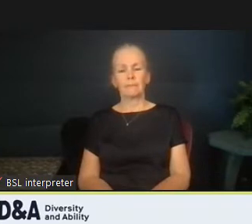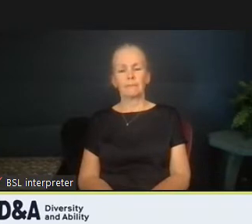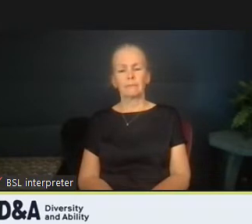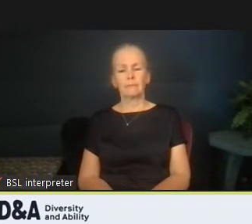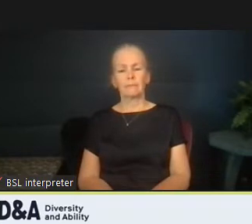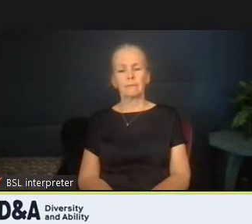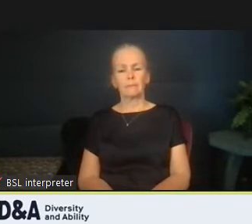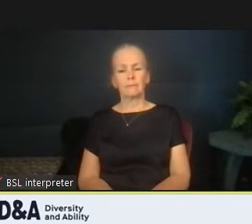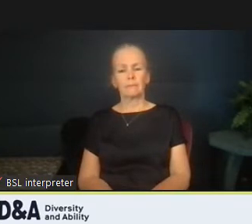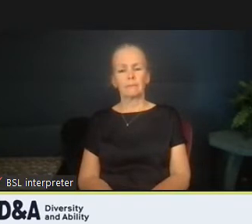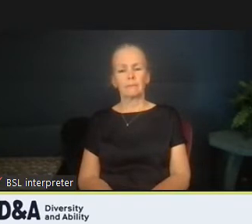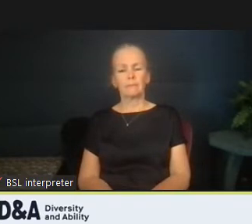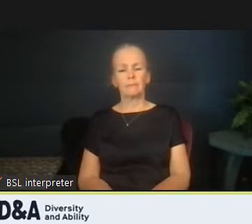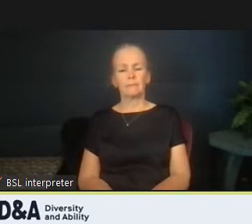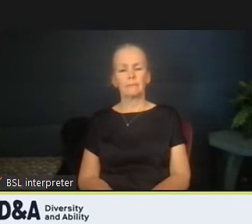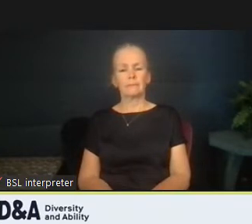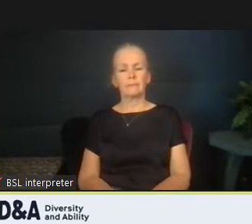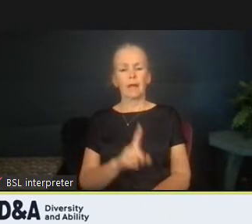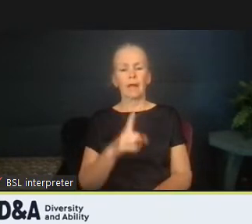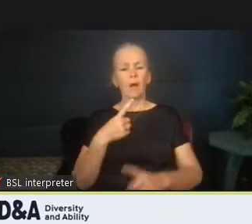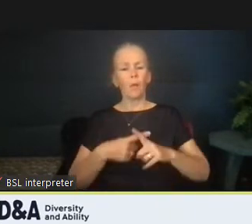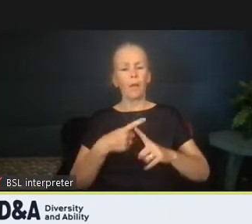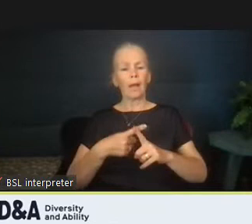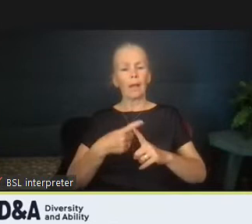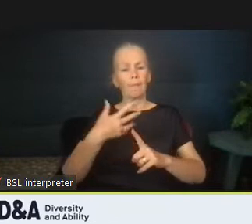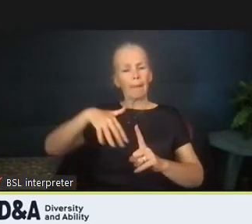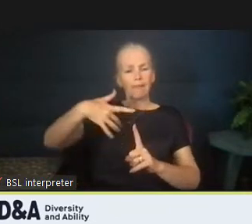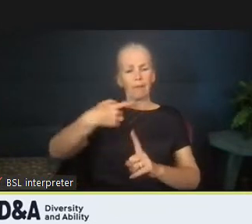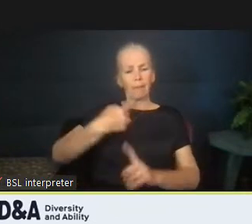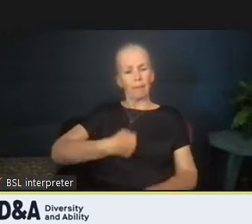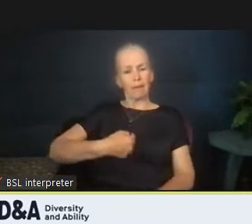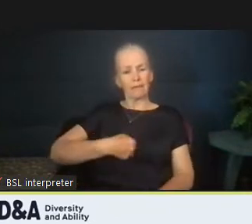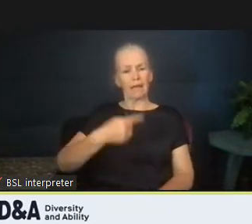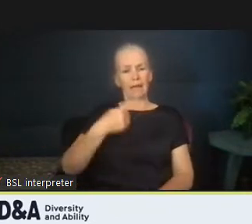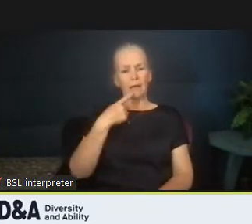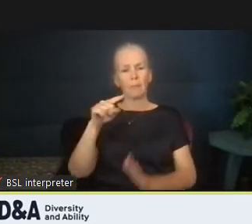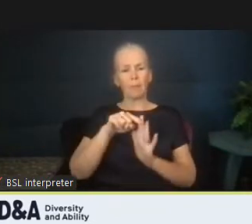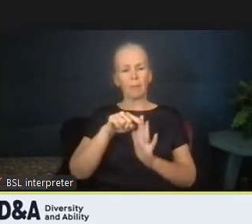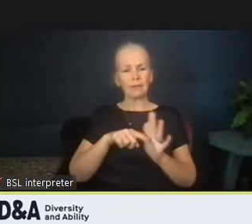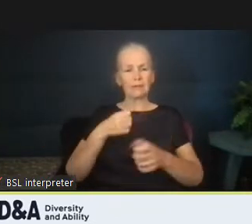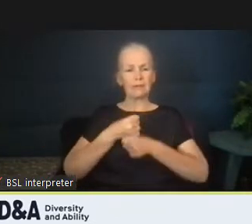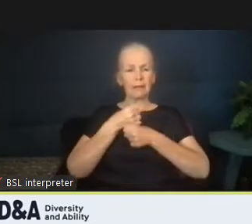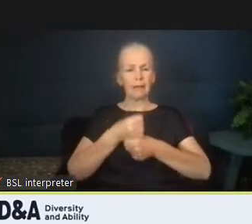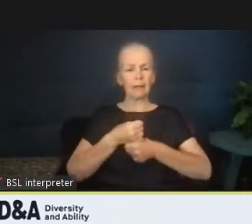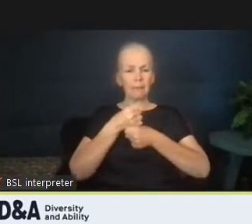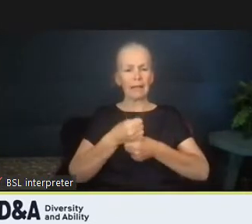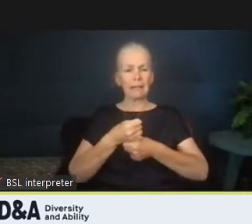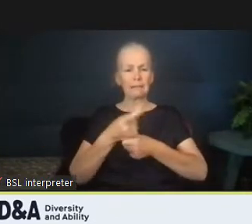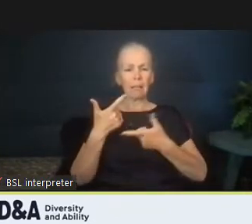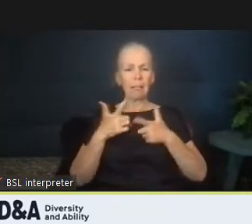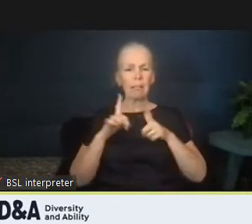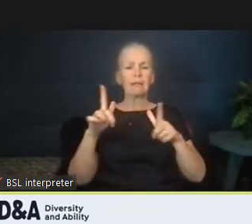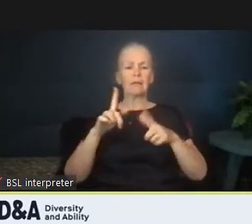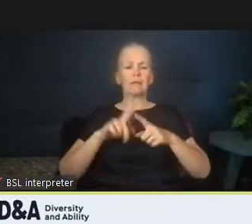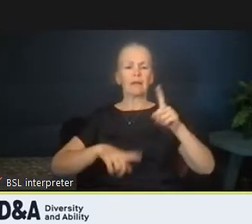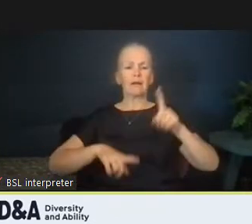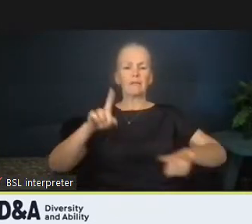Very good. So just quickly a little bit about myself. Policy and Campaigns Lead at Diversity and Ability. For those that haven't encountered me before,